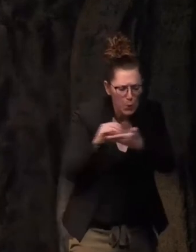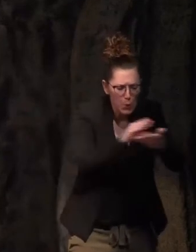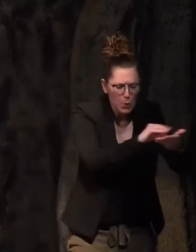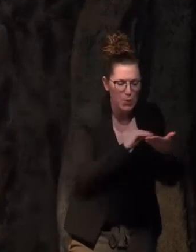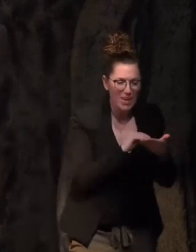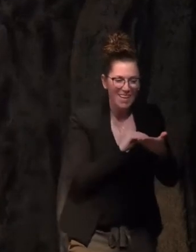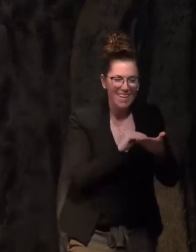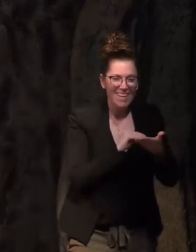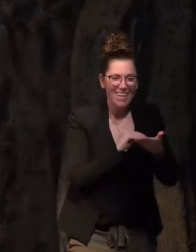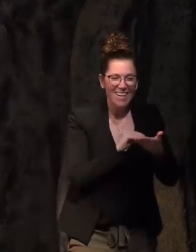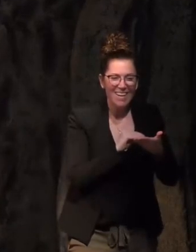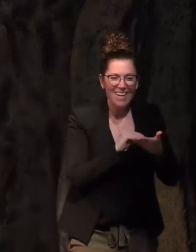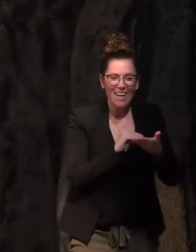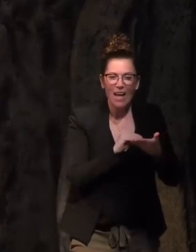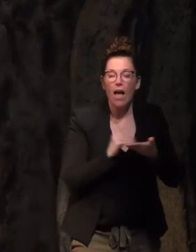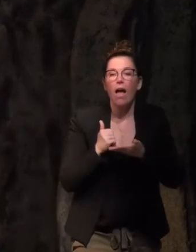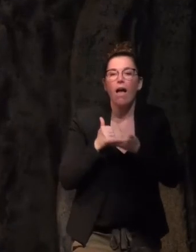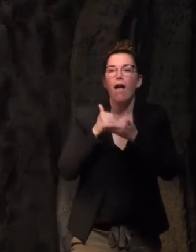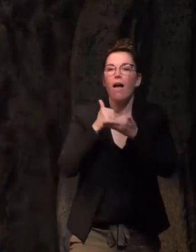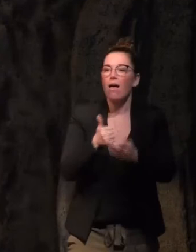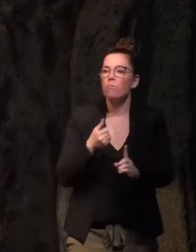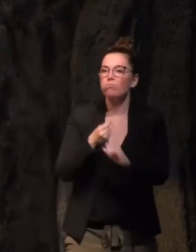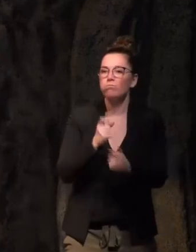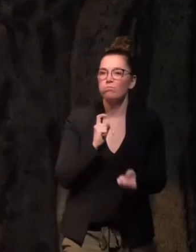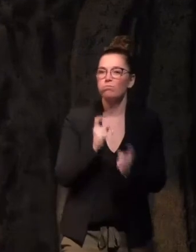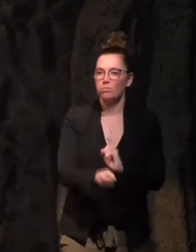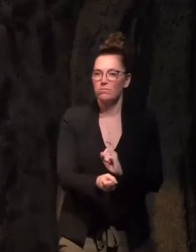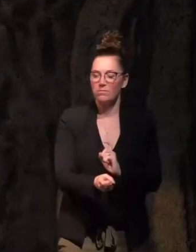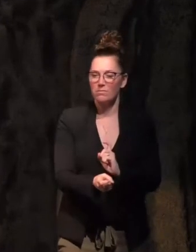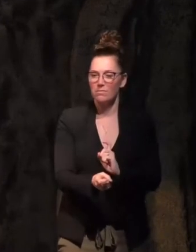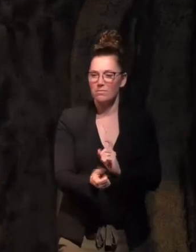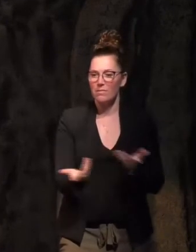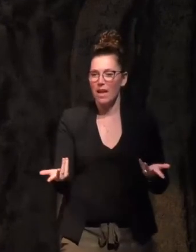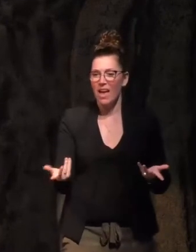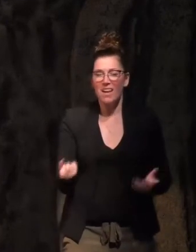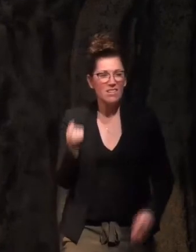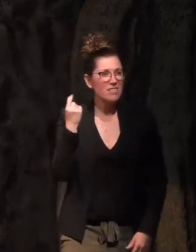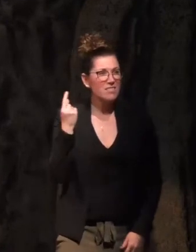is never universal and always specific. Not inevitable, but constructed.